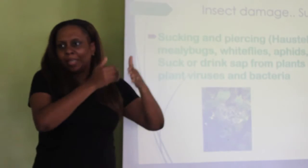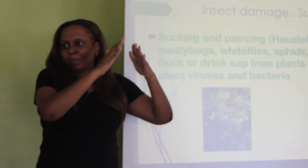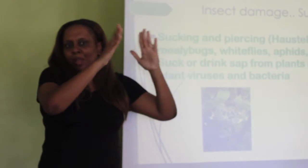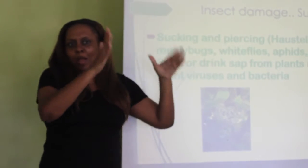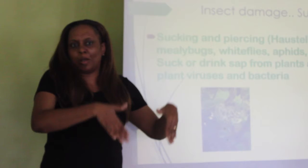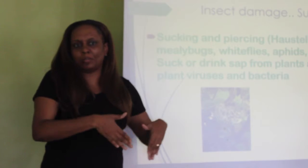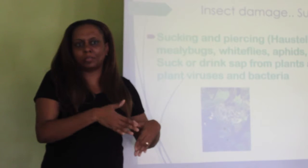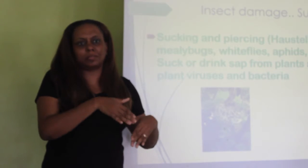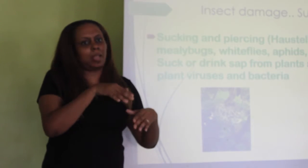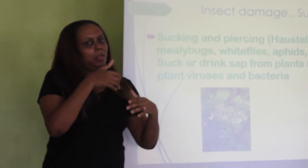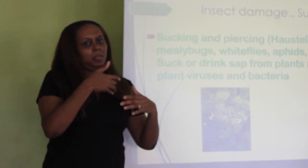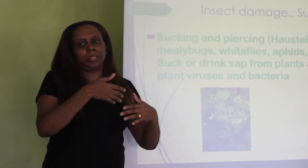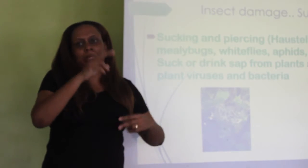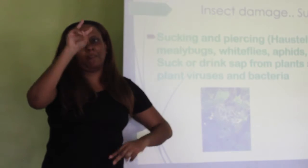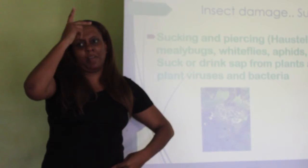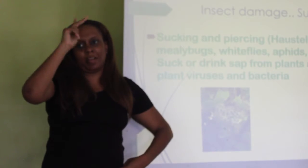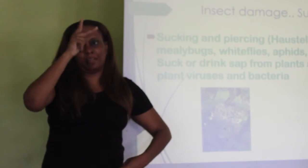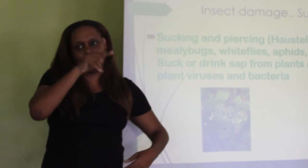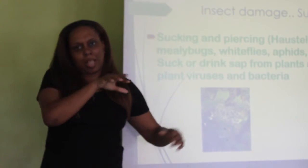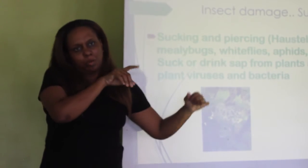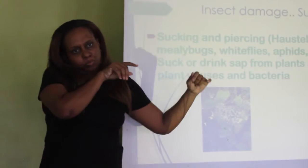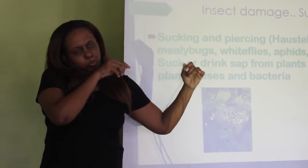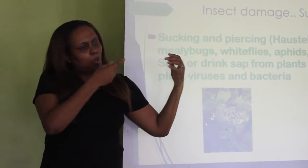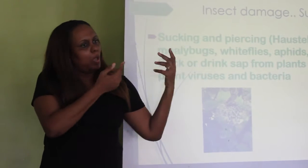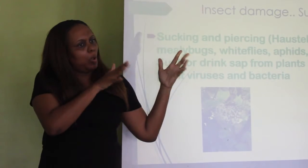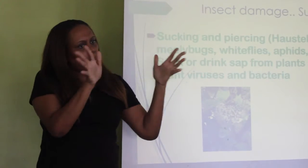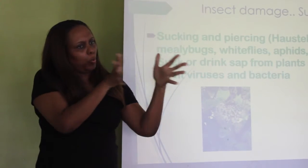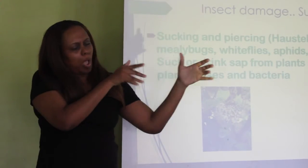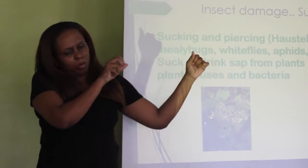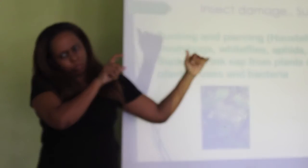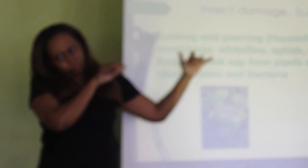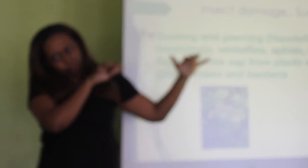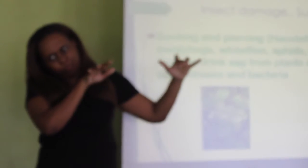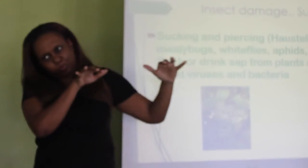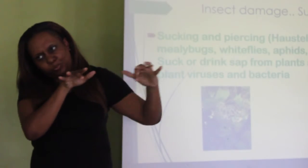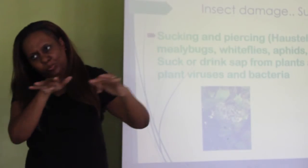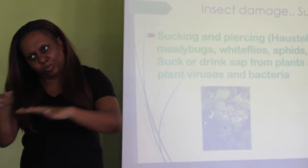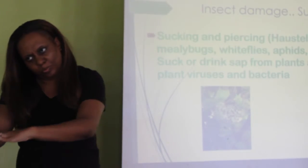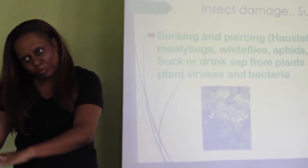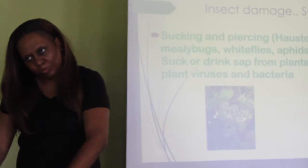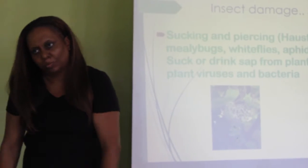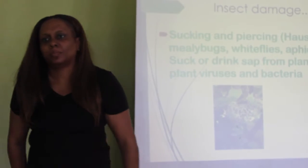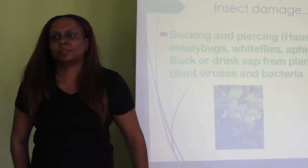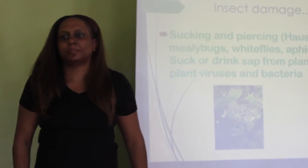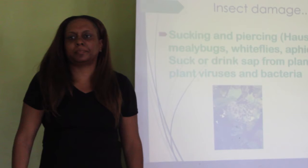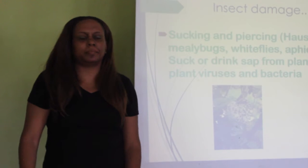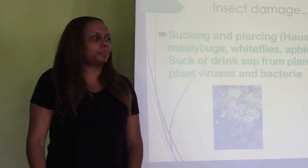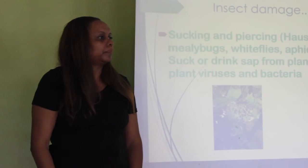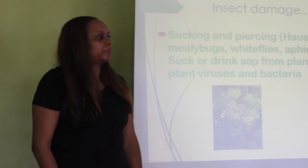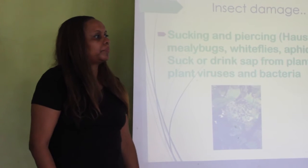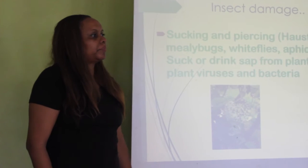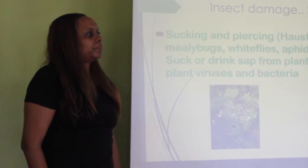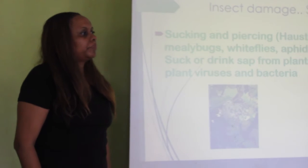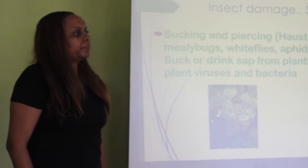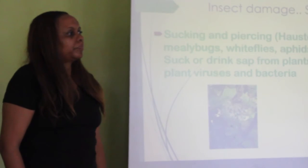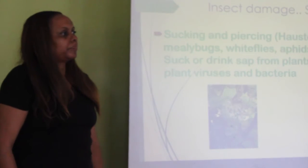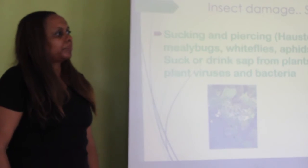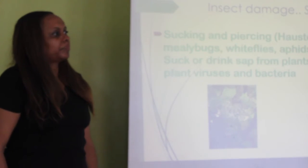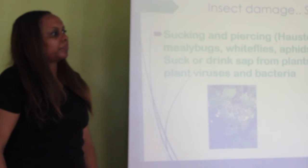the disease from one plant to another the sucking insects so it may be a case where i